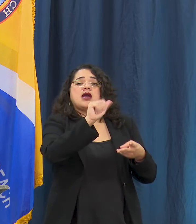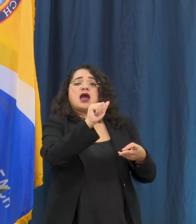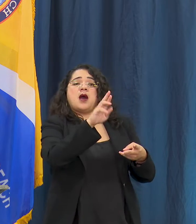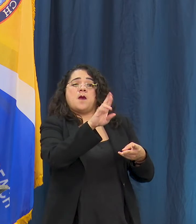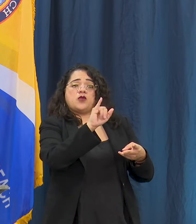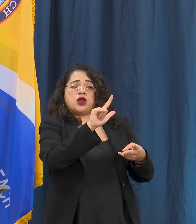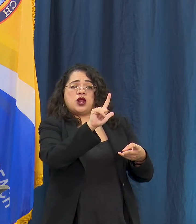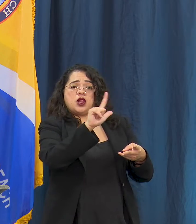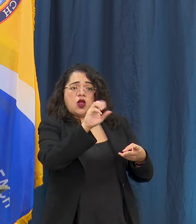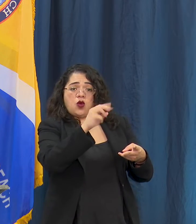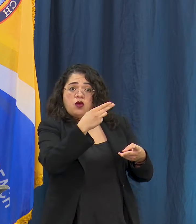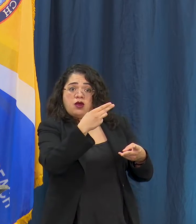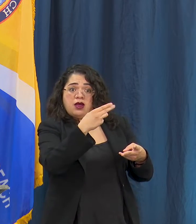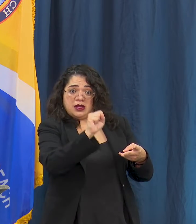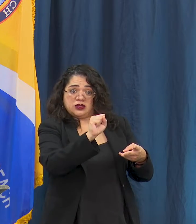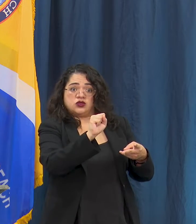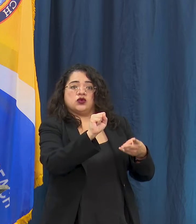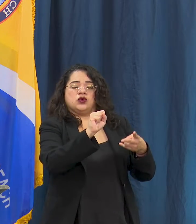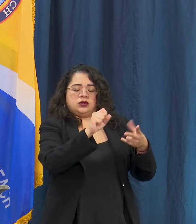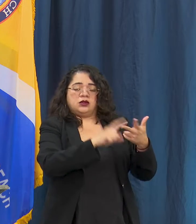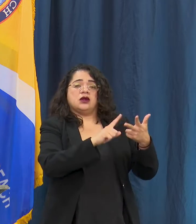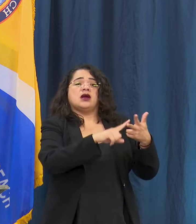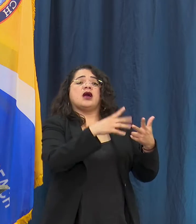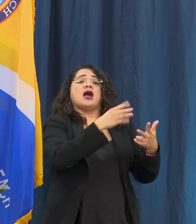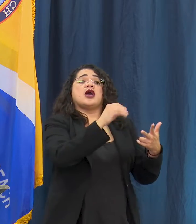of course the Jordan High School site, the regular Jordan High School site and